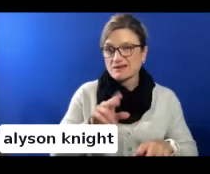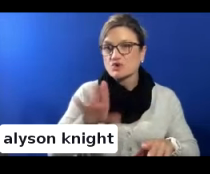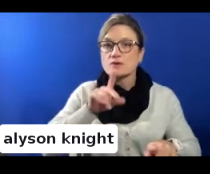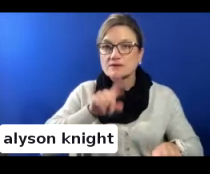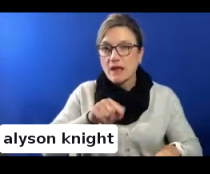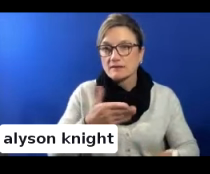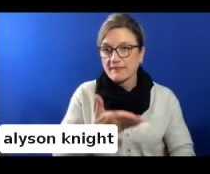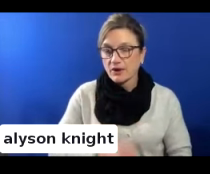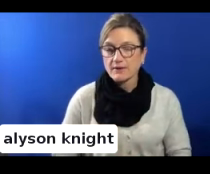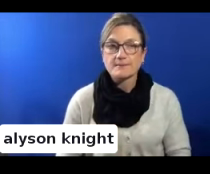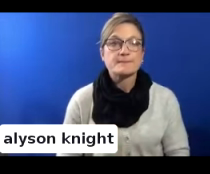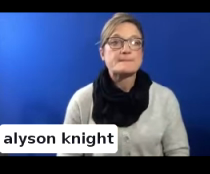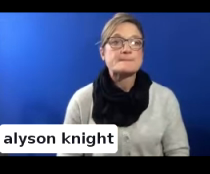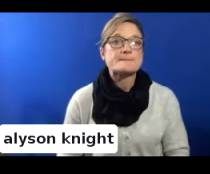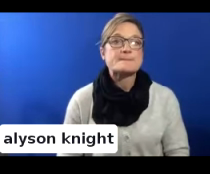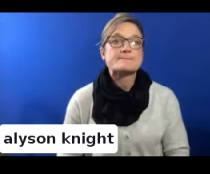The next question here.